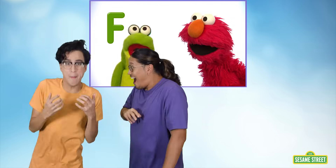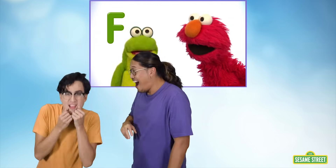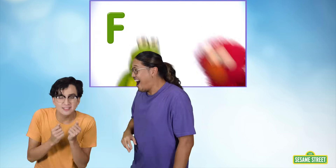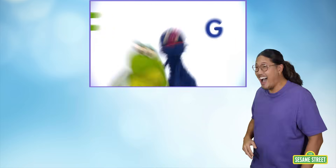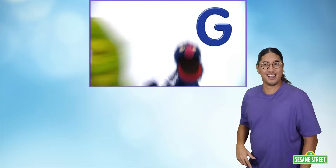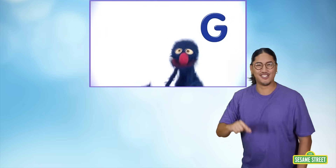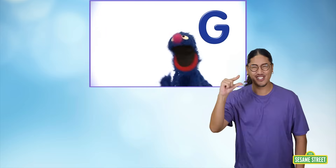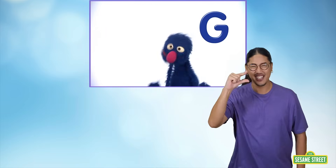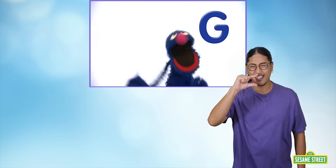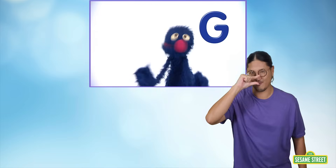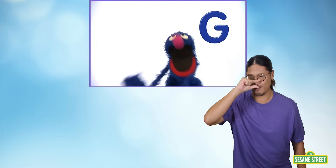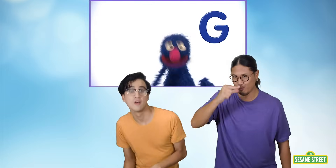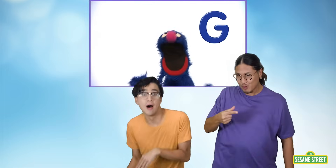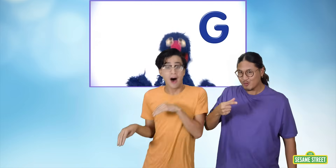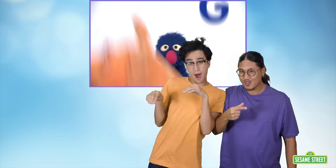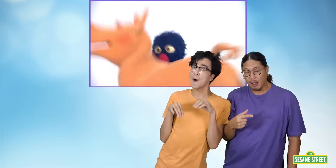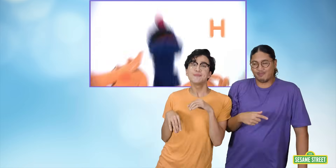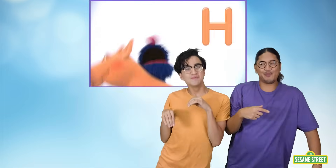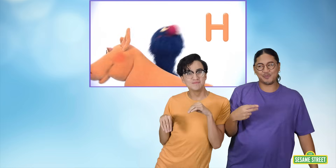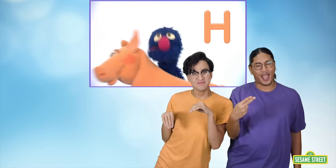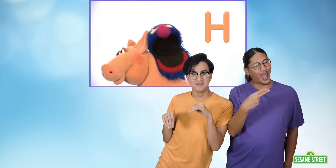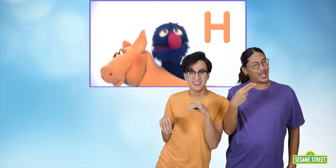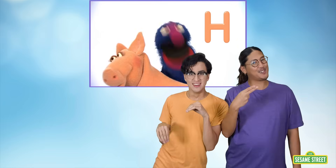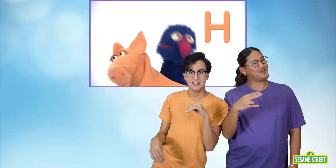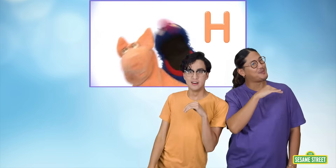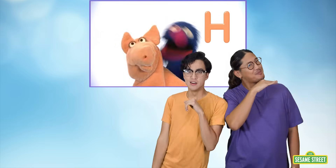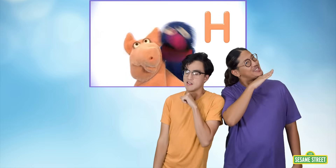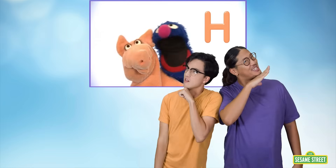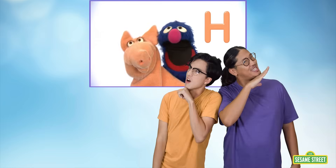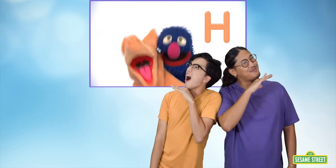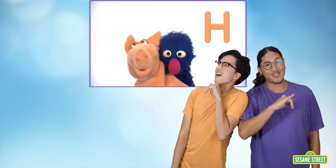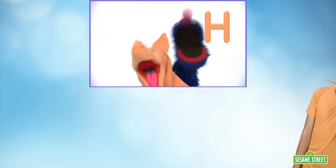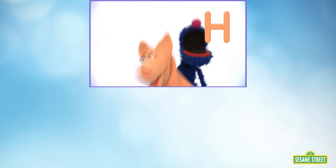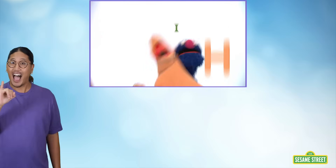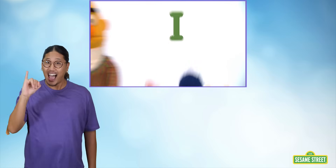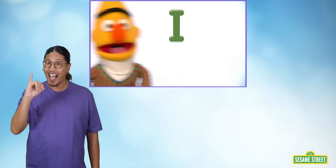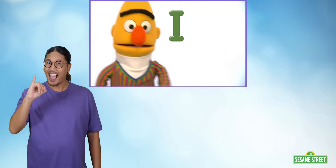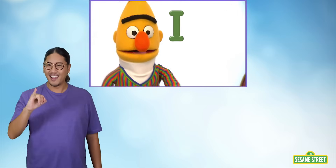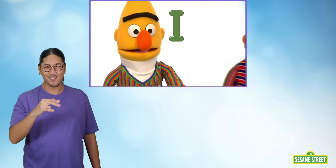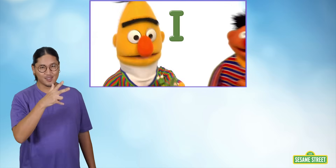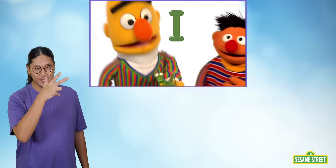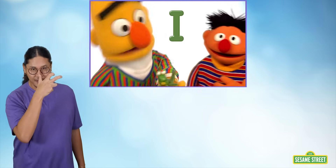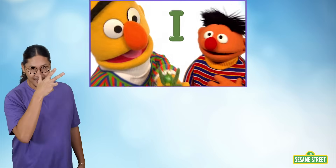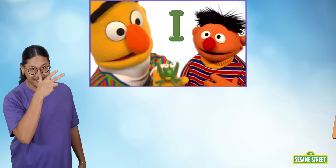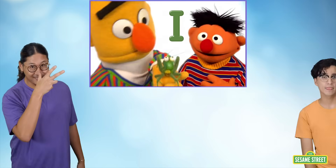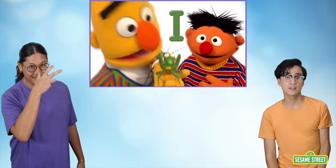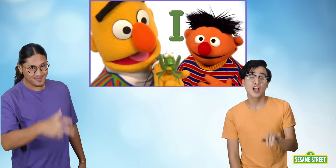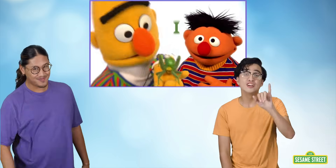[SINGING] G is for Grover. Oh! H is for hog. Oink, oink. [SINGING] I is for insect.